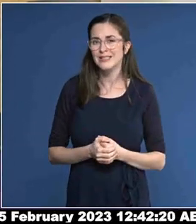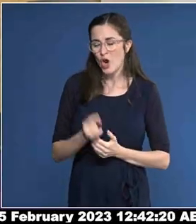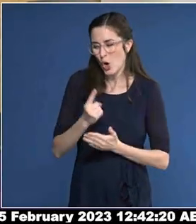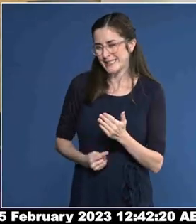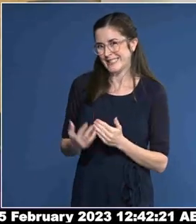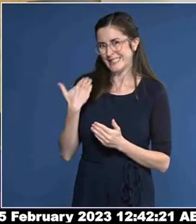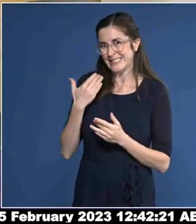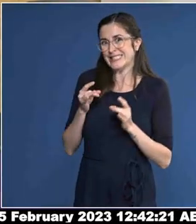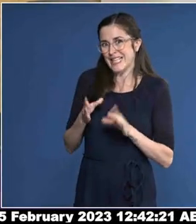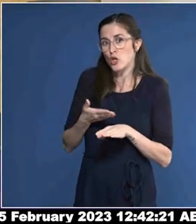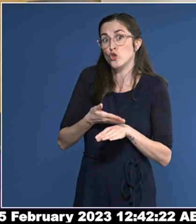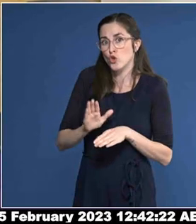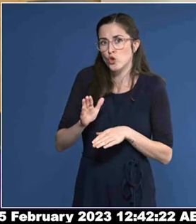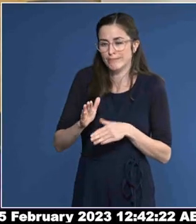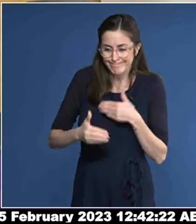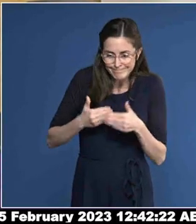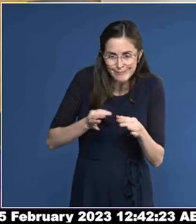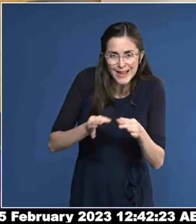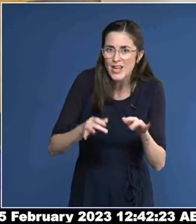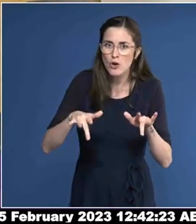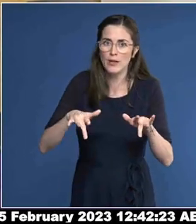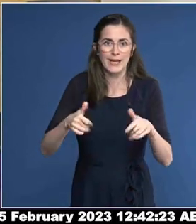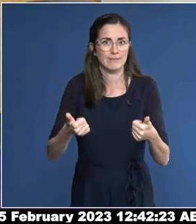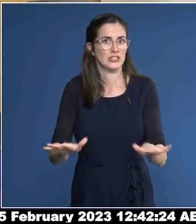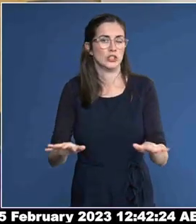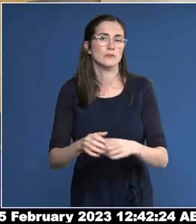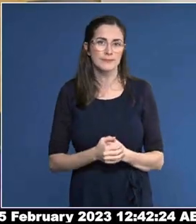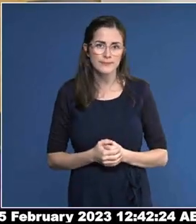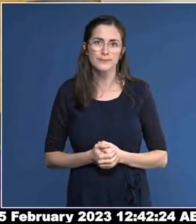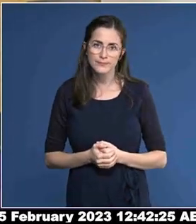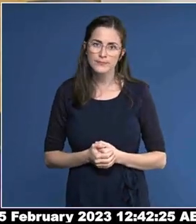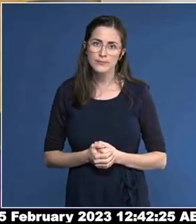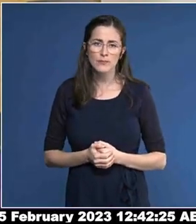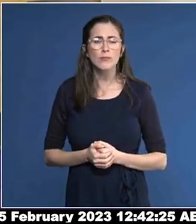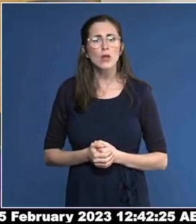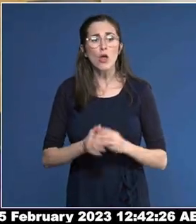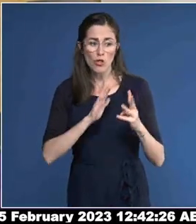Okay. Now, for the boards, are we right in understanding that the composition